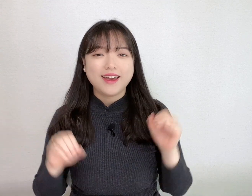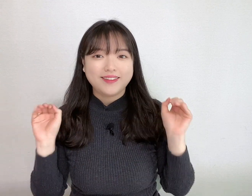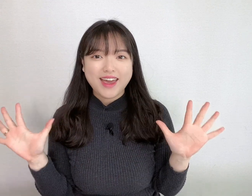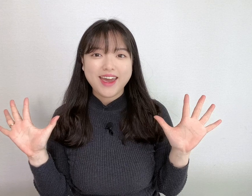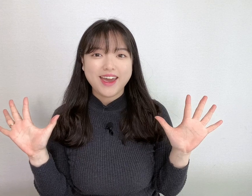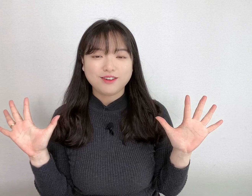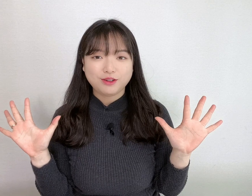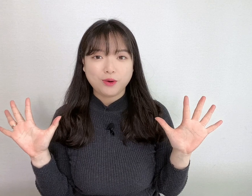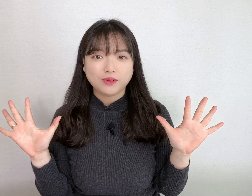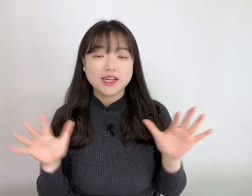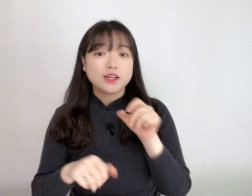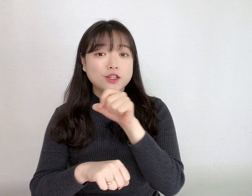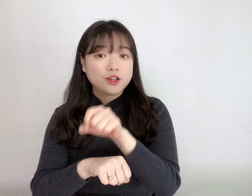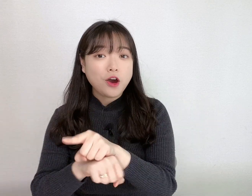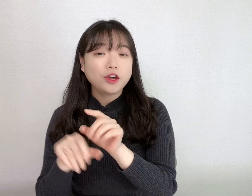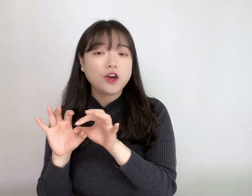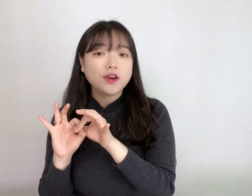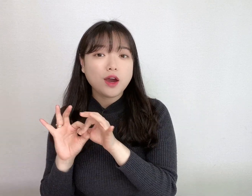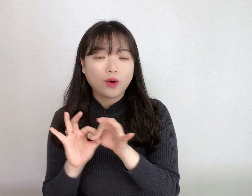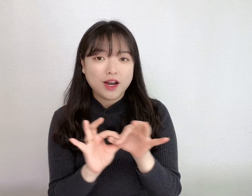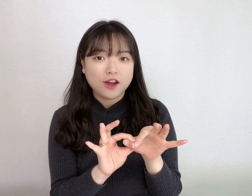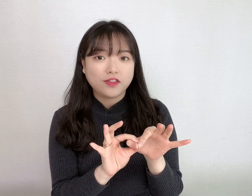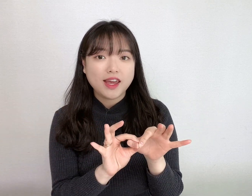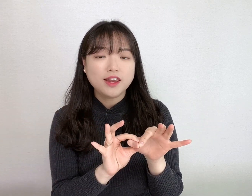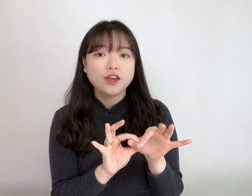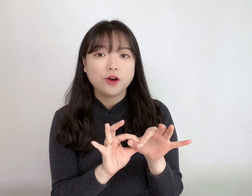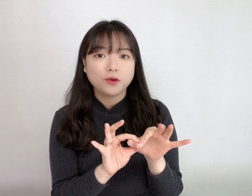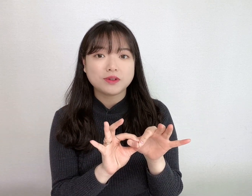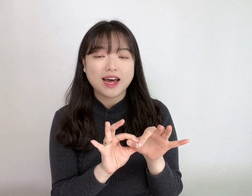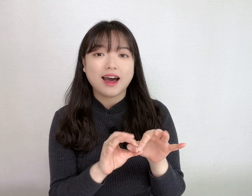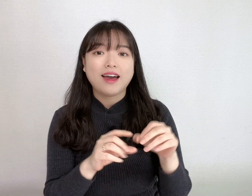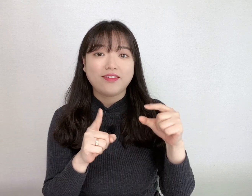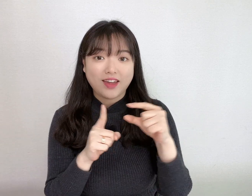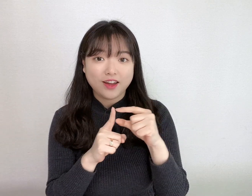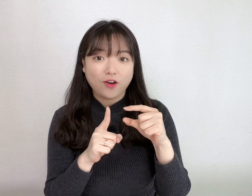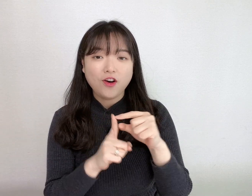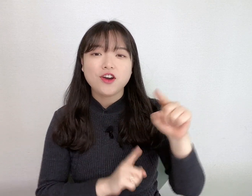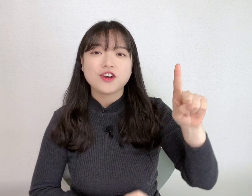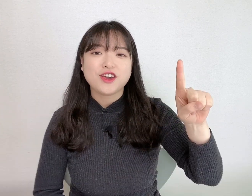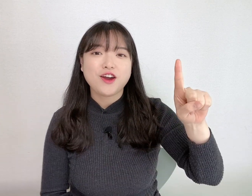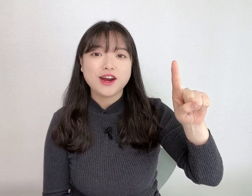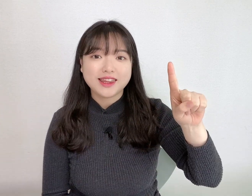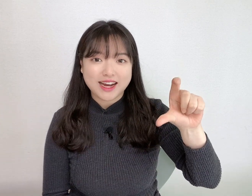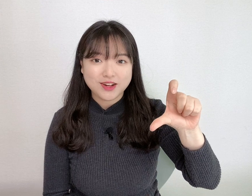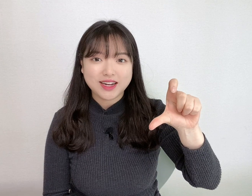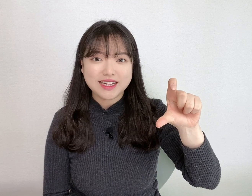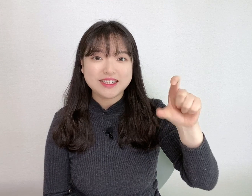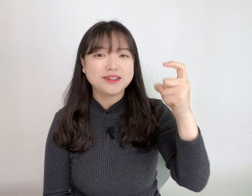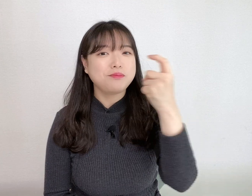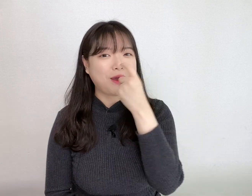related to personality how were you